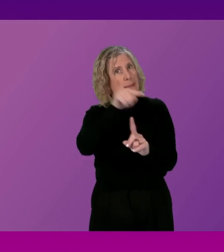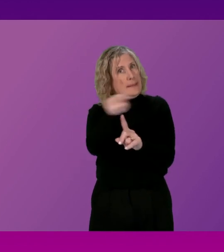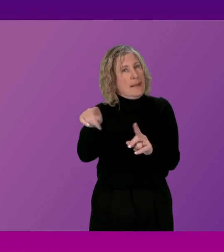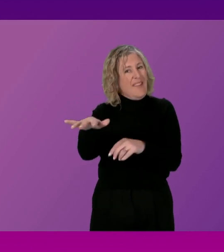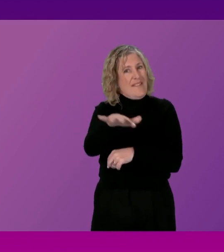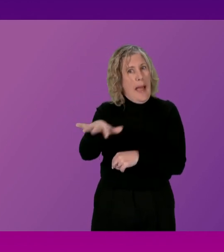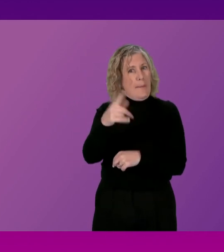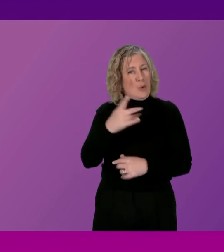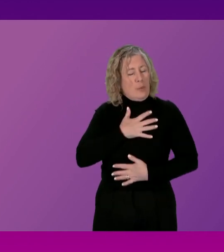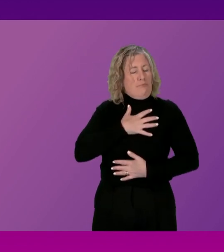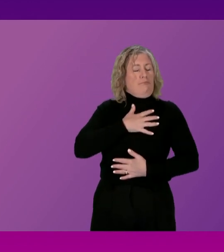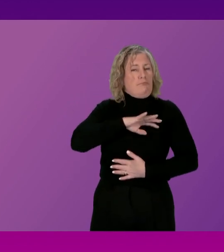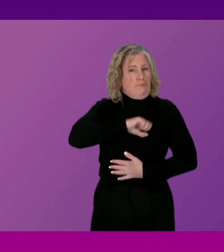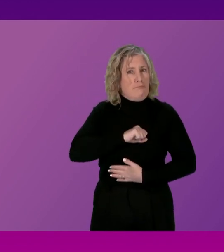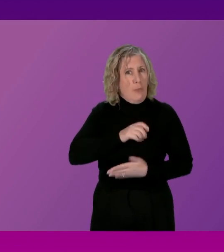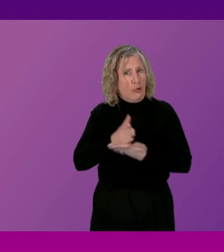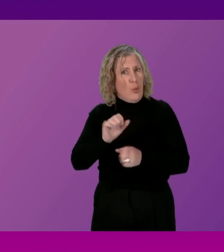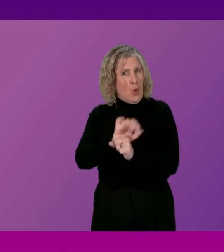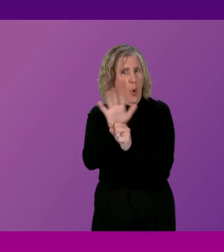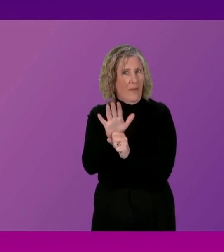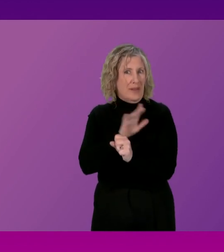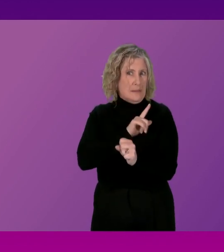We certainly do not have anything to fear from the truth—I suspect that the Conservatives